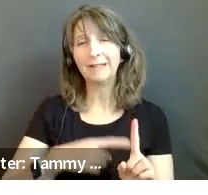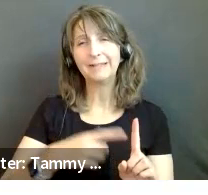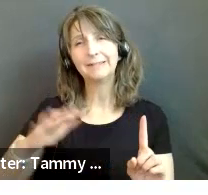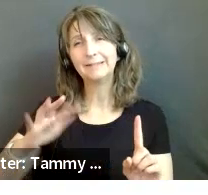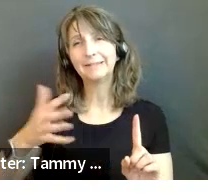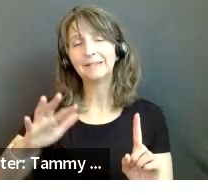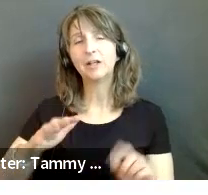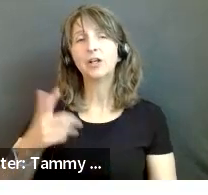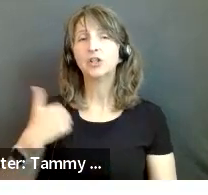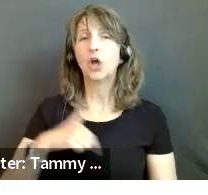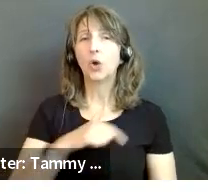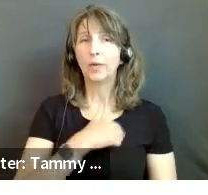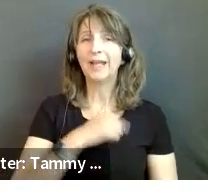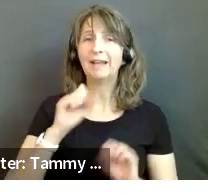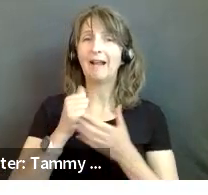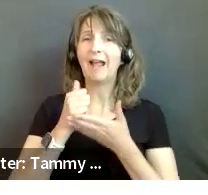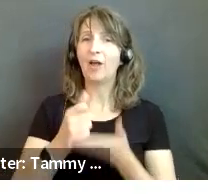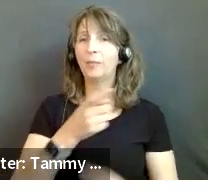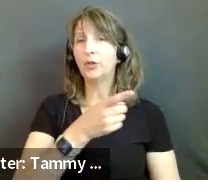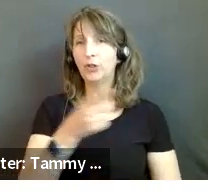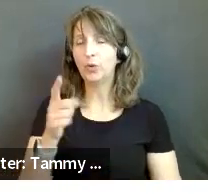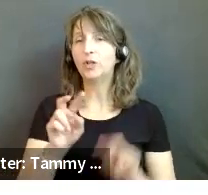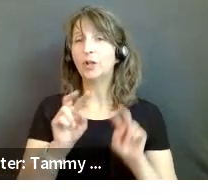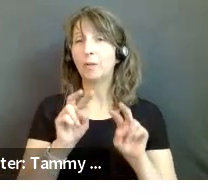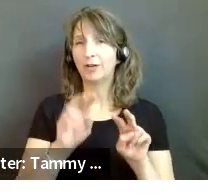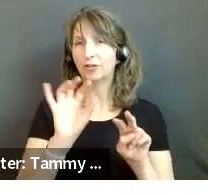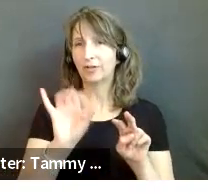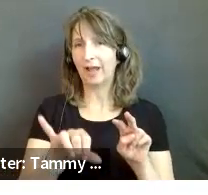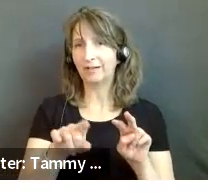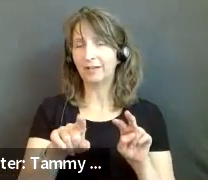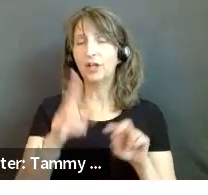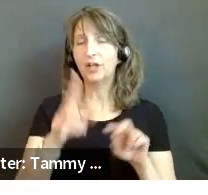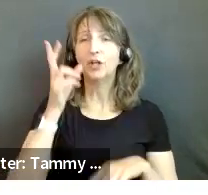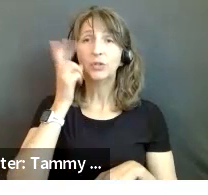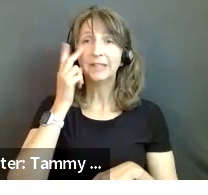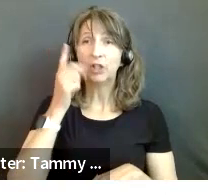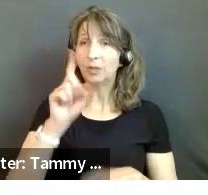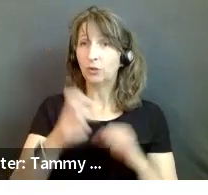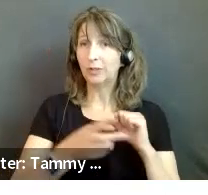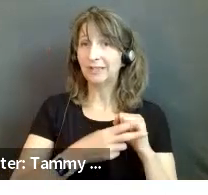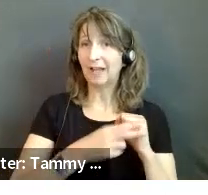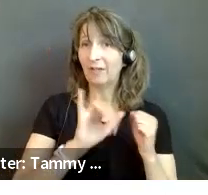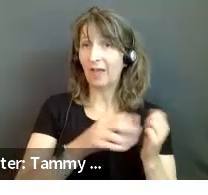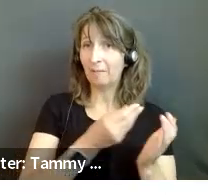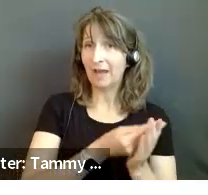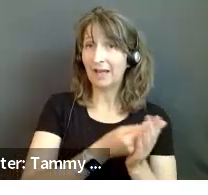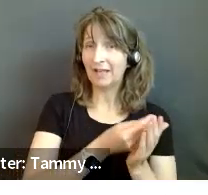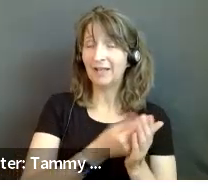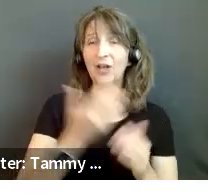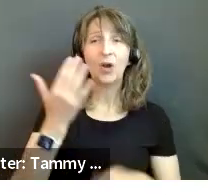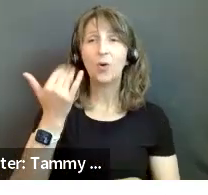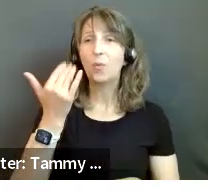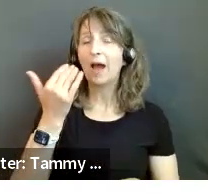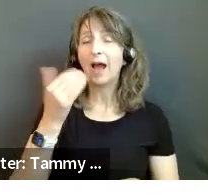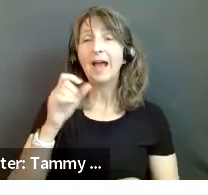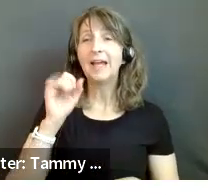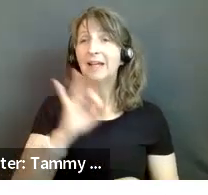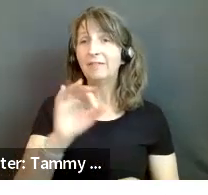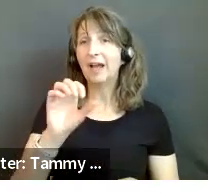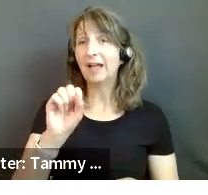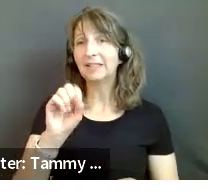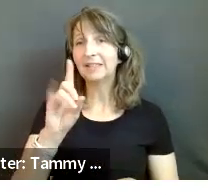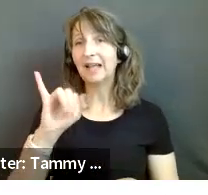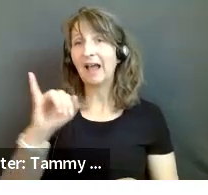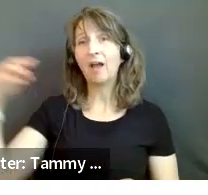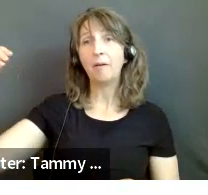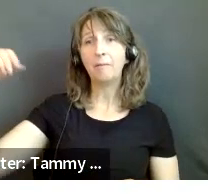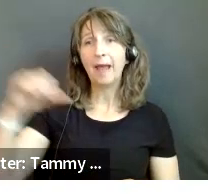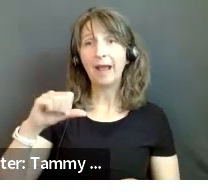So you wouldn't be aware, should you, you know, should you set that money aside? Cause you don't want to be overpaid because They want their money back.